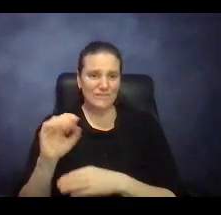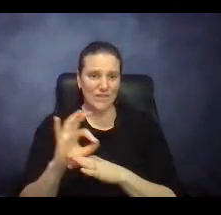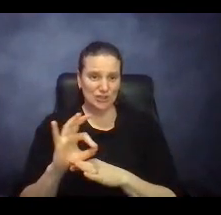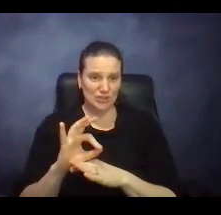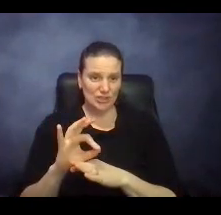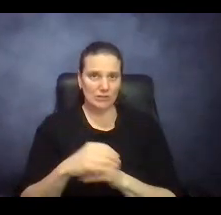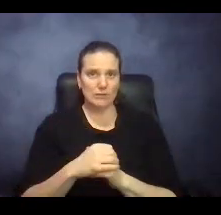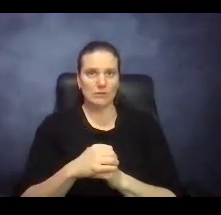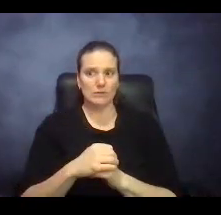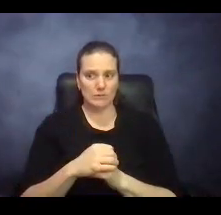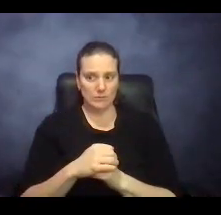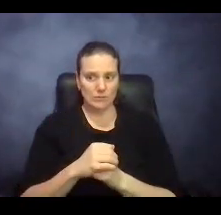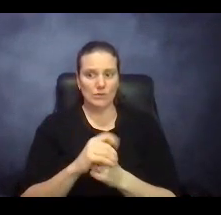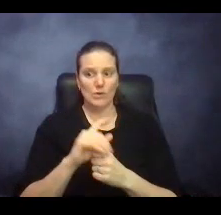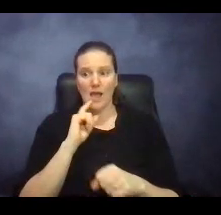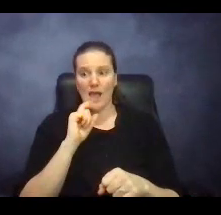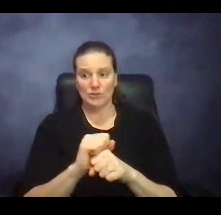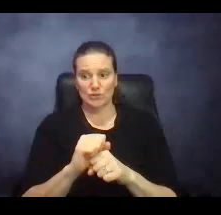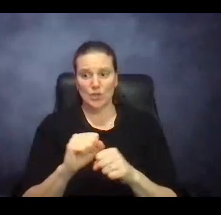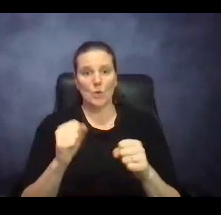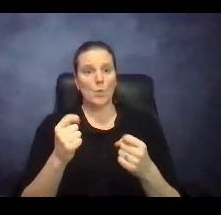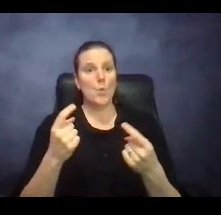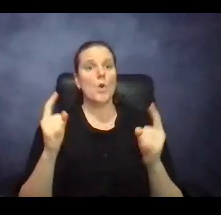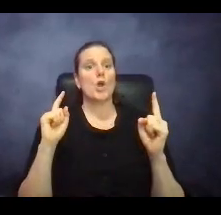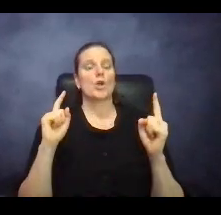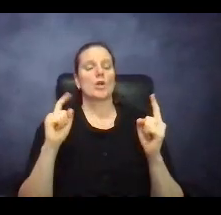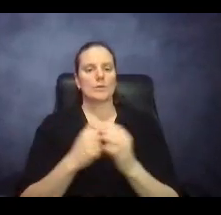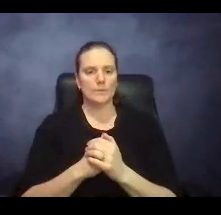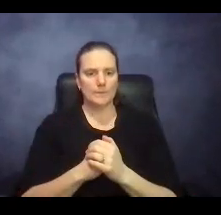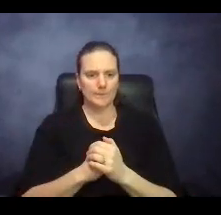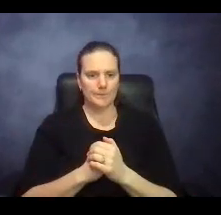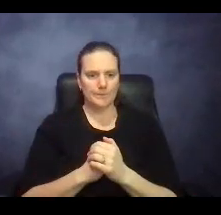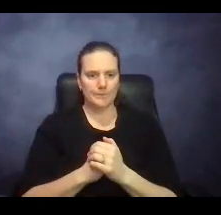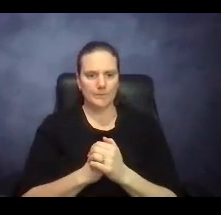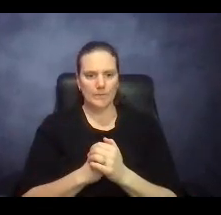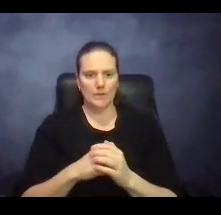to actually work. So, the Estrobolome -- your microbiome in your gut --